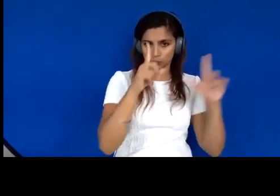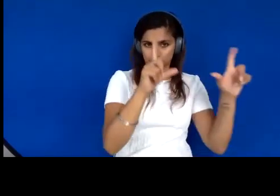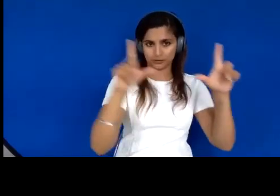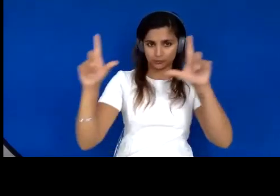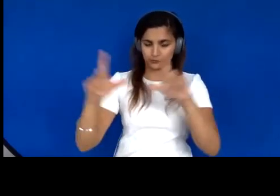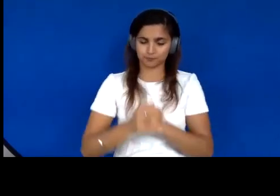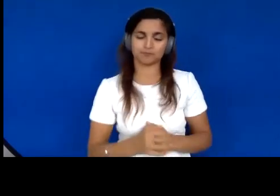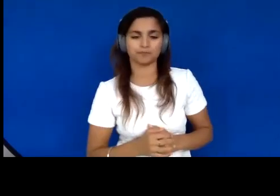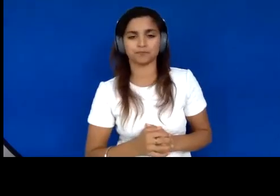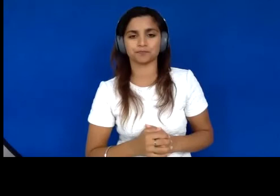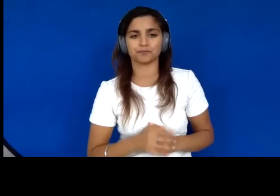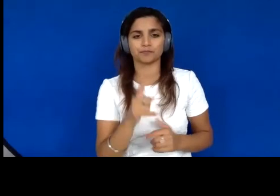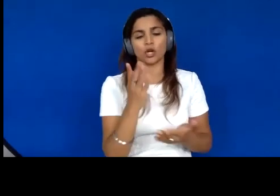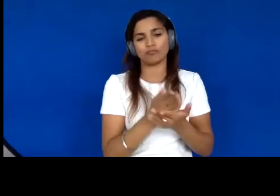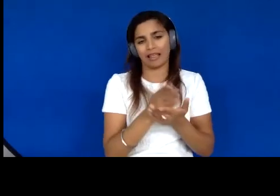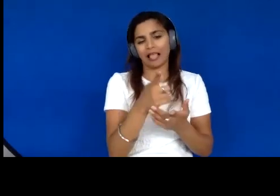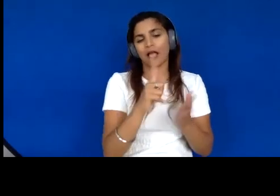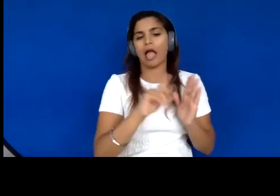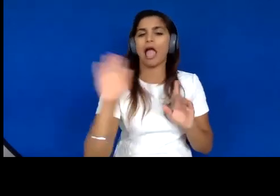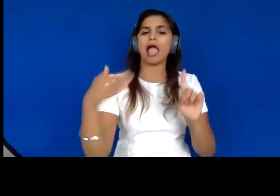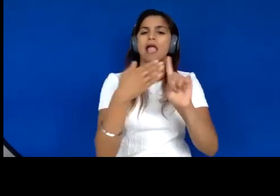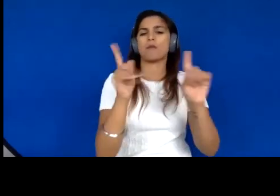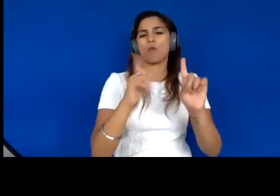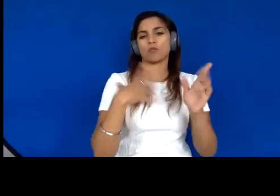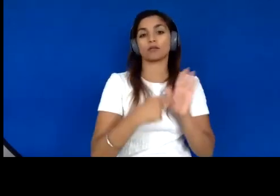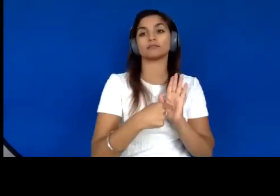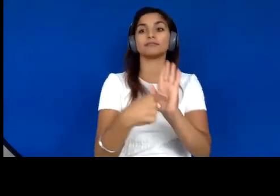within the generation of me presenting talent an established channel for